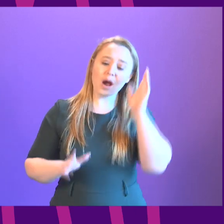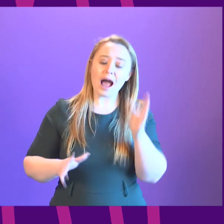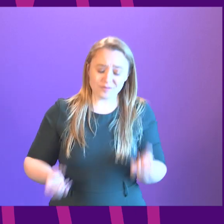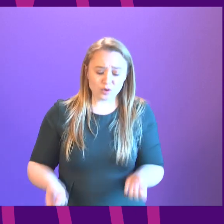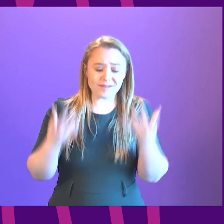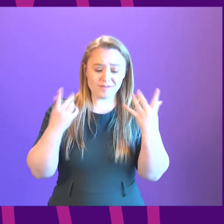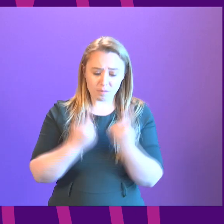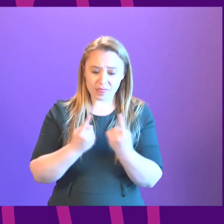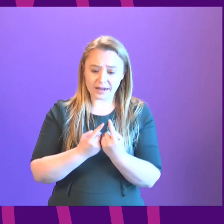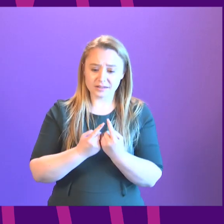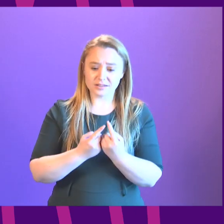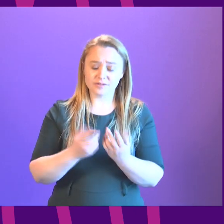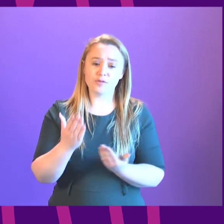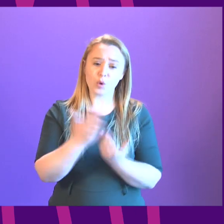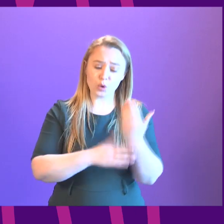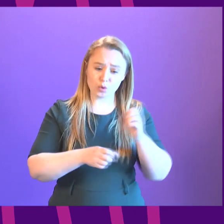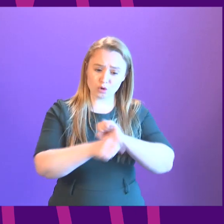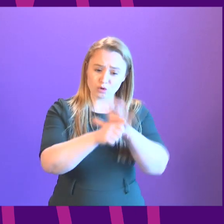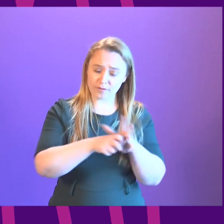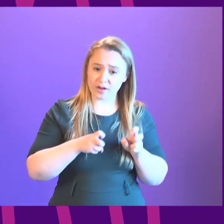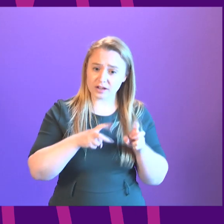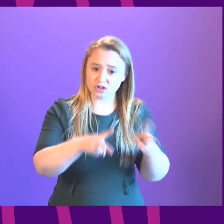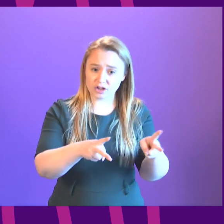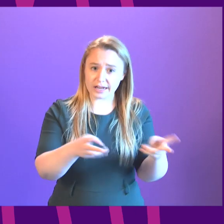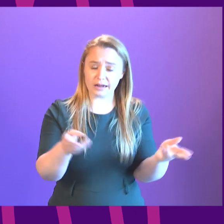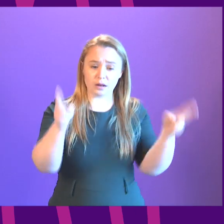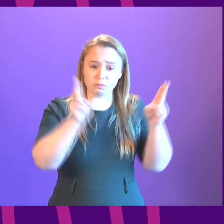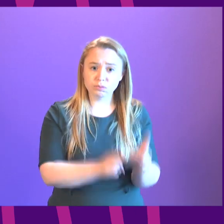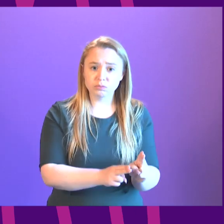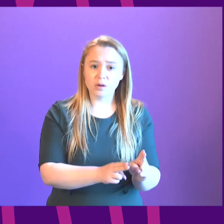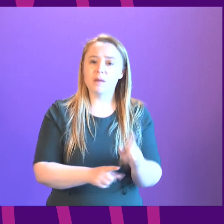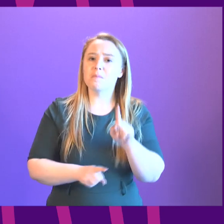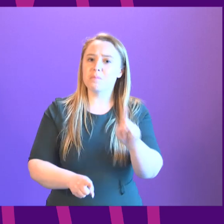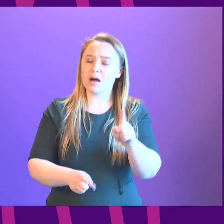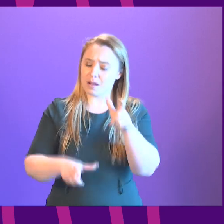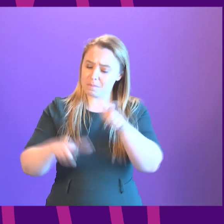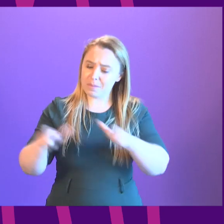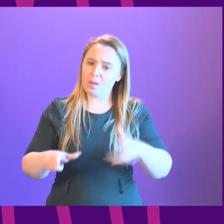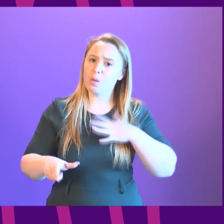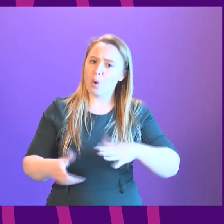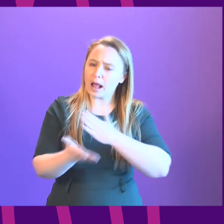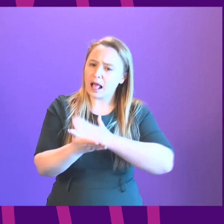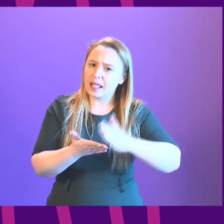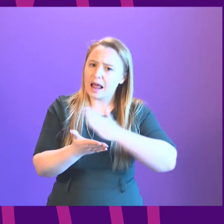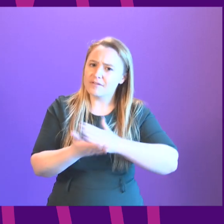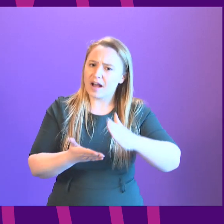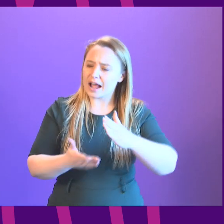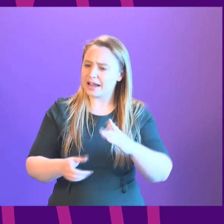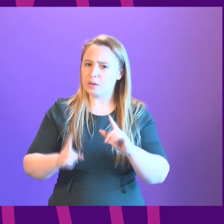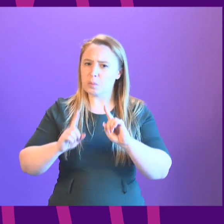new strain, but in return they are demanding as much clarity from this Government as is conceivably possible.